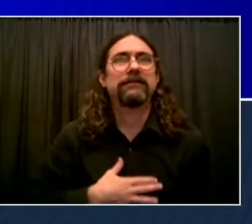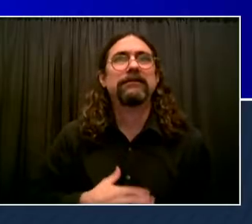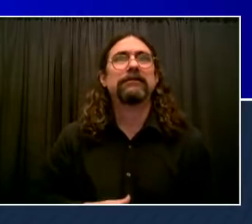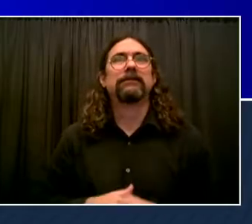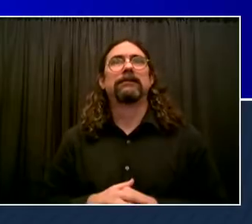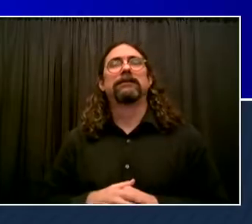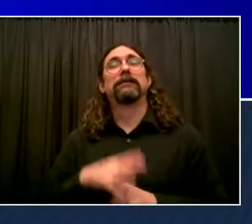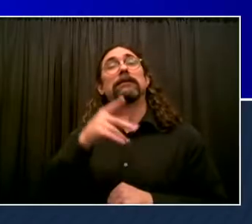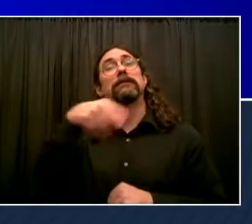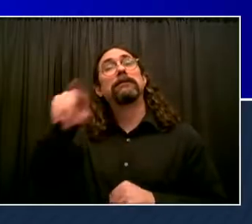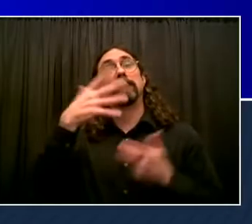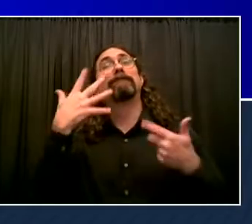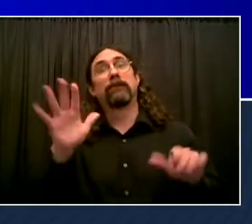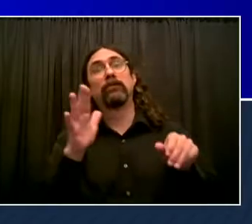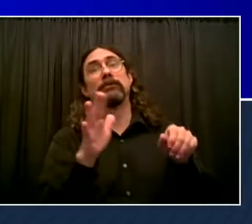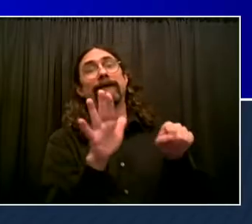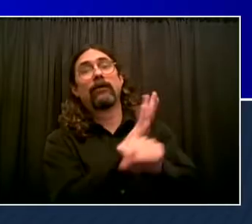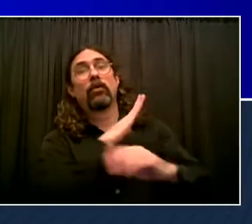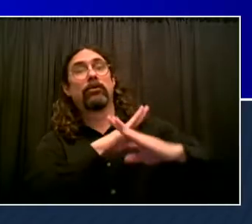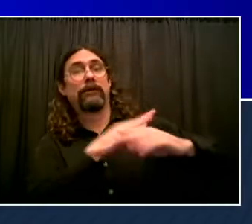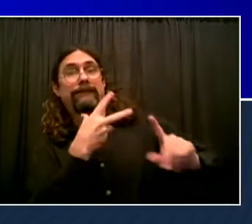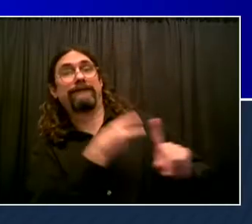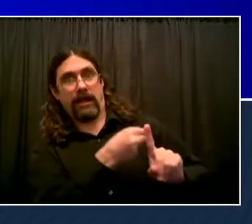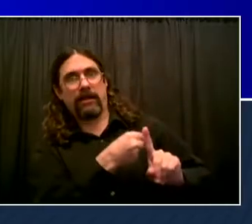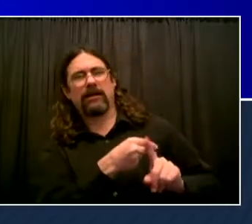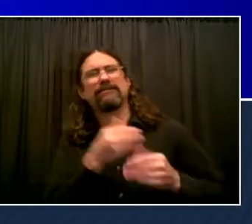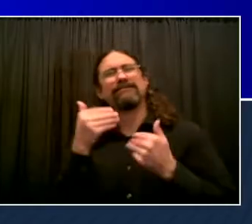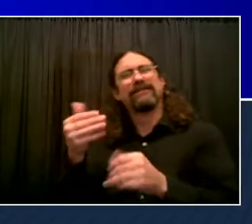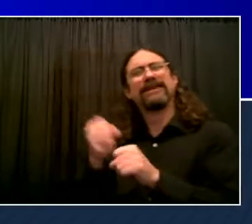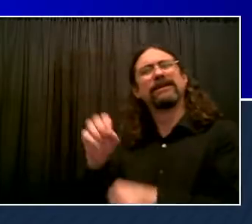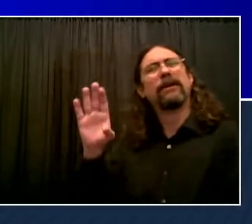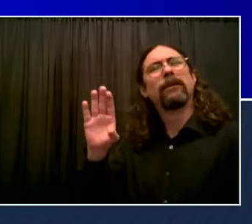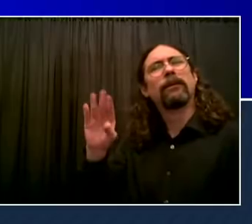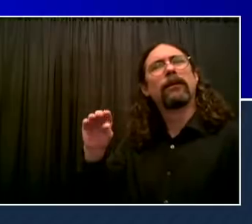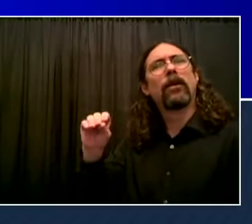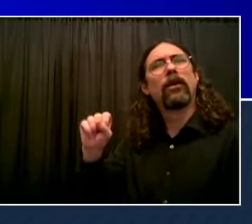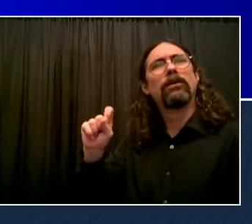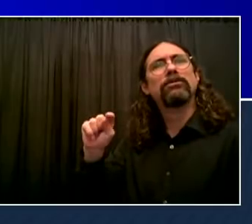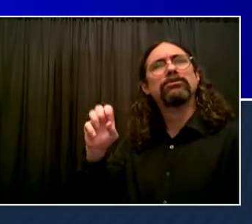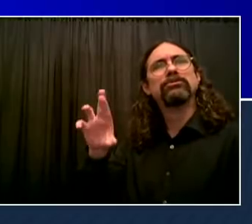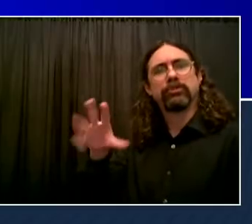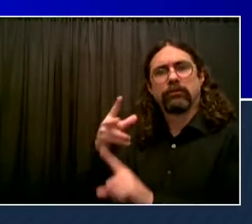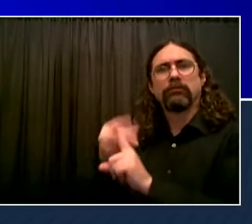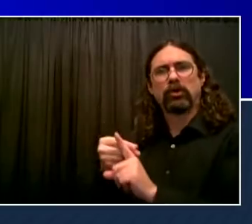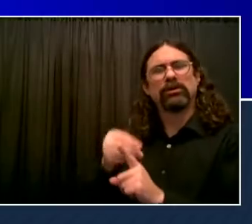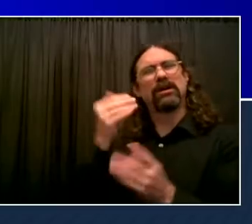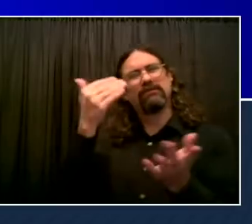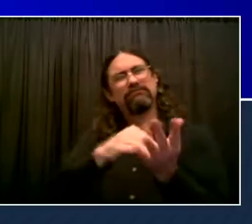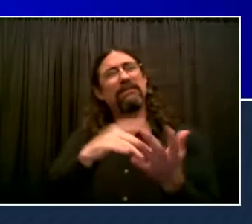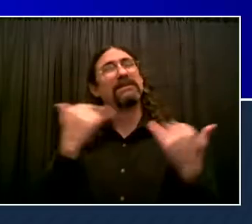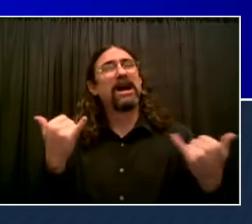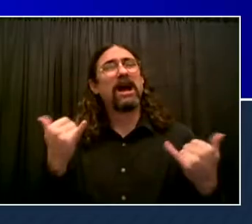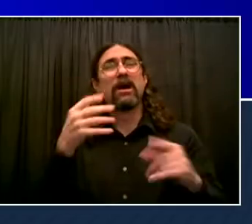VACCINATED WHO ARE NOT YET VACCINATED AND FOR THE FOLKS READY FOR THAT BOOSTER, GO GET THAT BOOSTER.